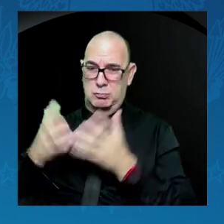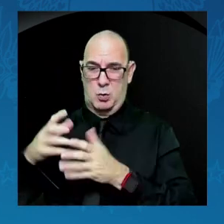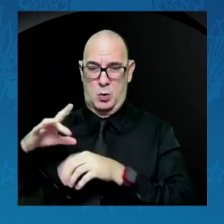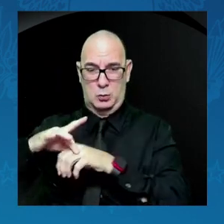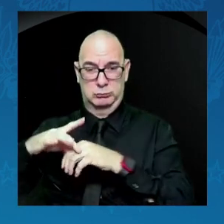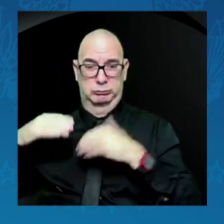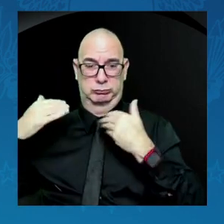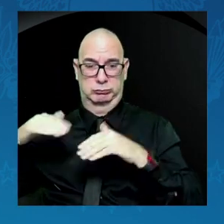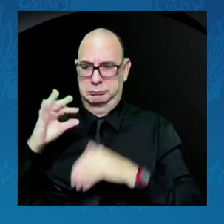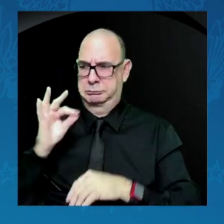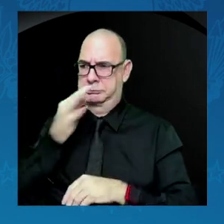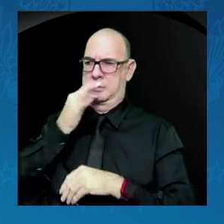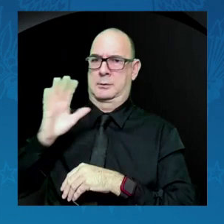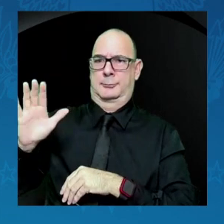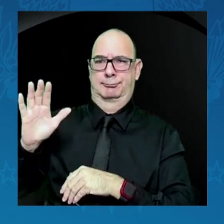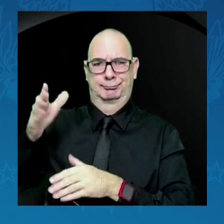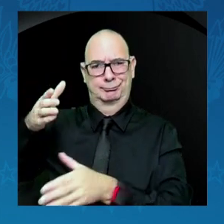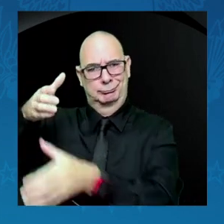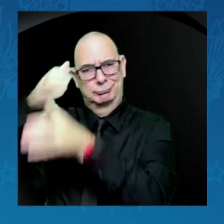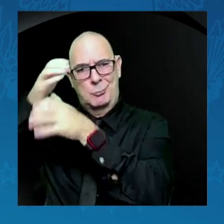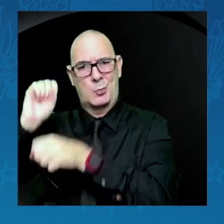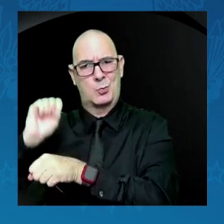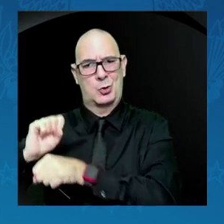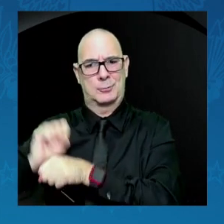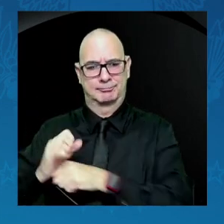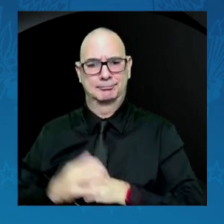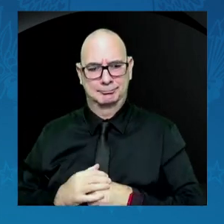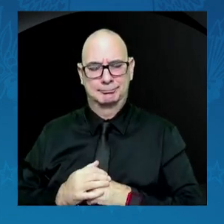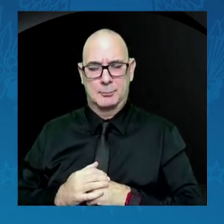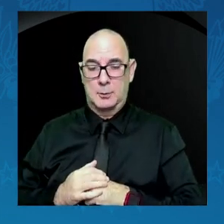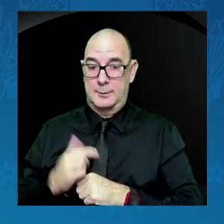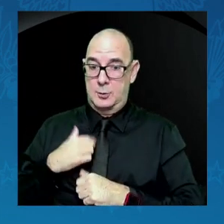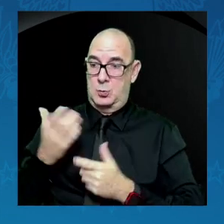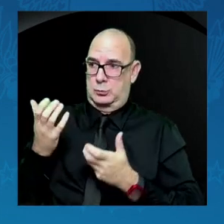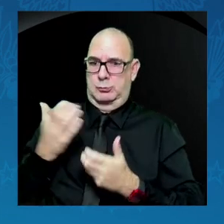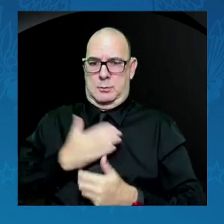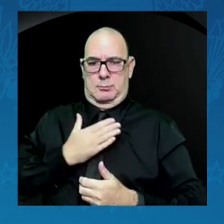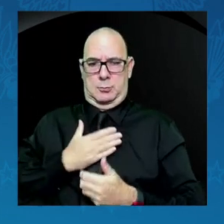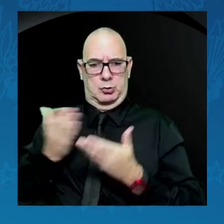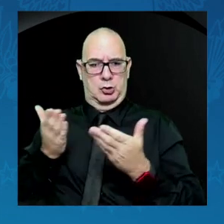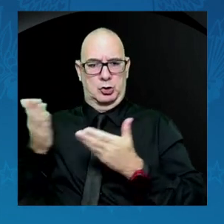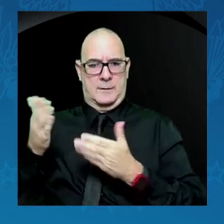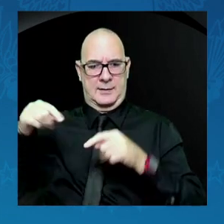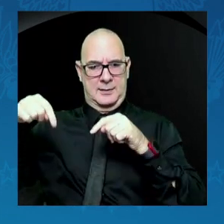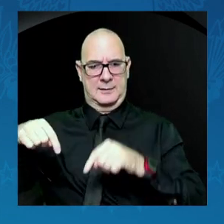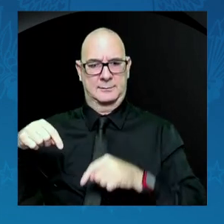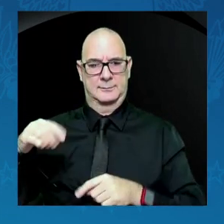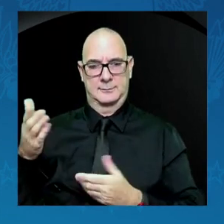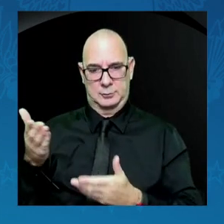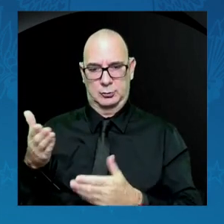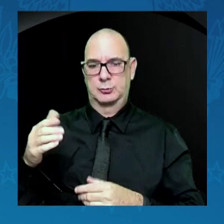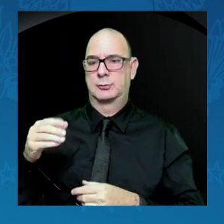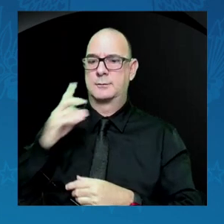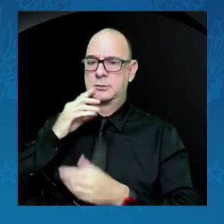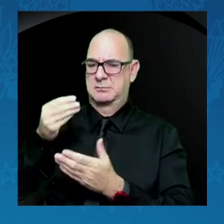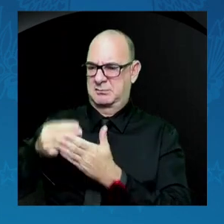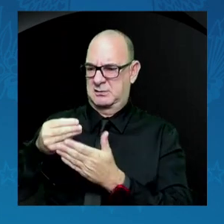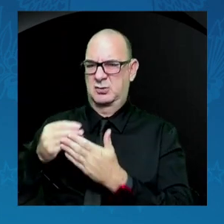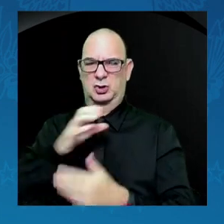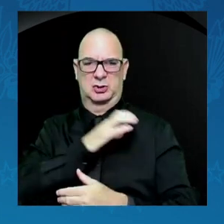I'm pleased to serve on the Appropriations Committee, and I can assure you that that will continue to work with our colleagues to provide the funding